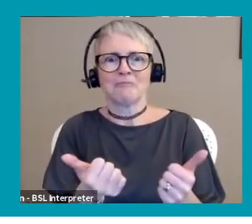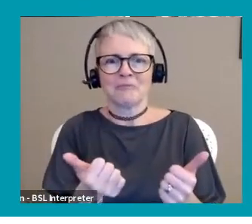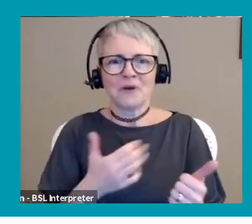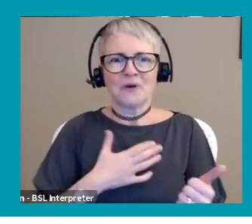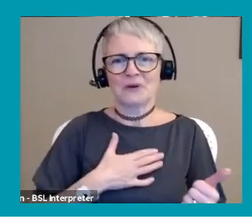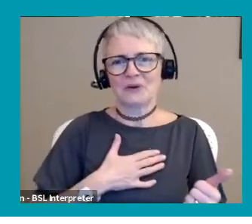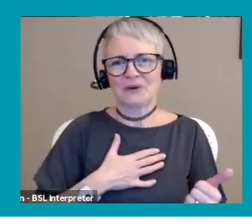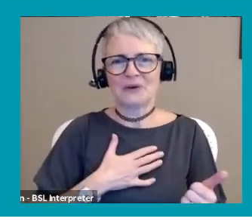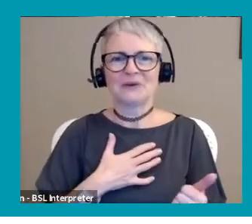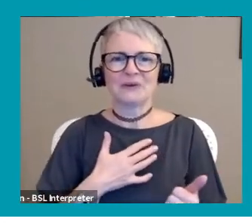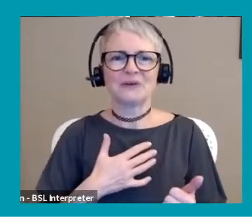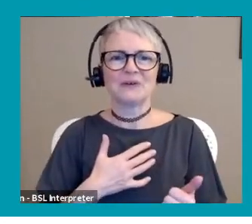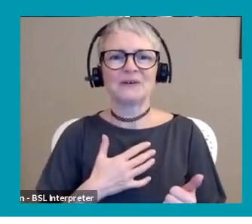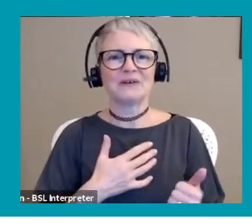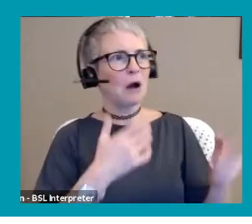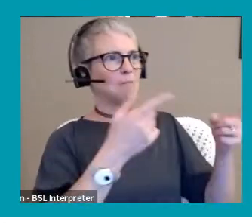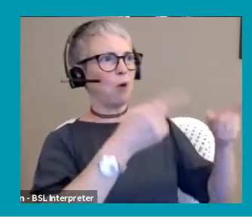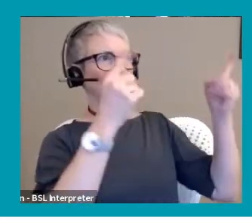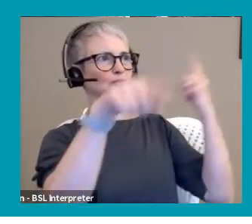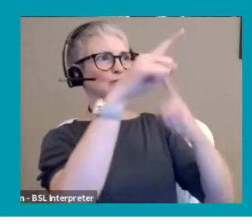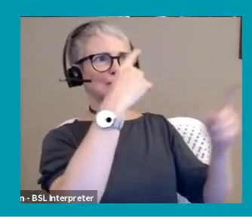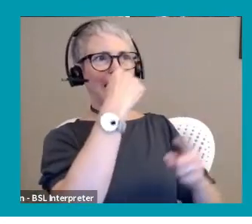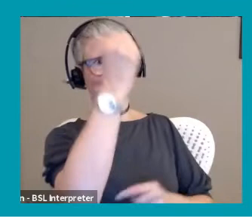disability friendly employers, we're going to do a refresher on that anyway.